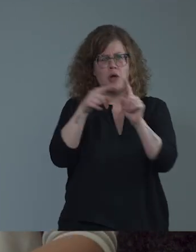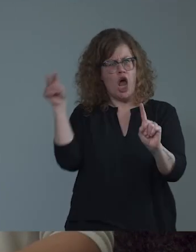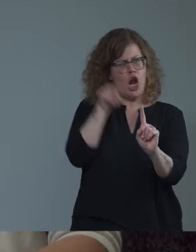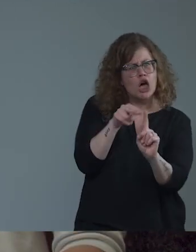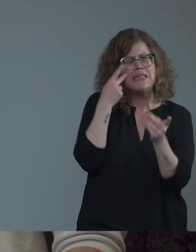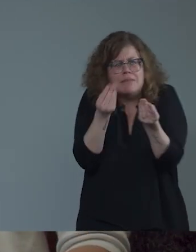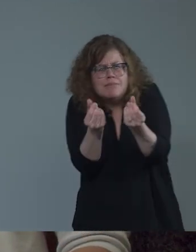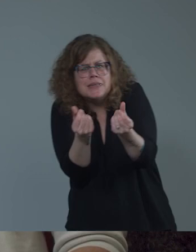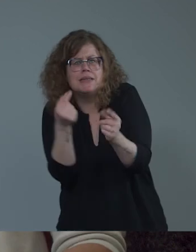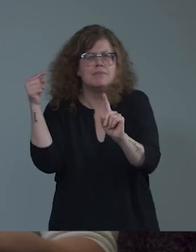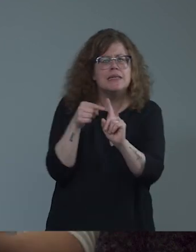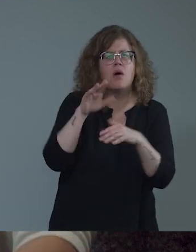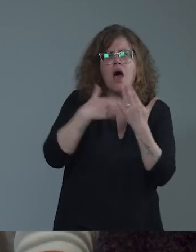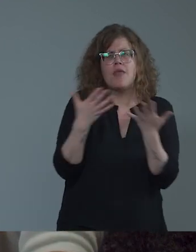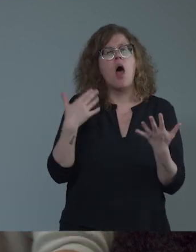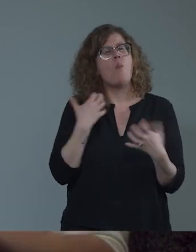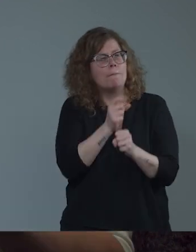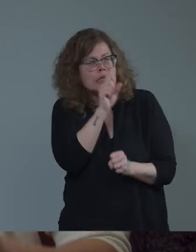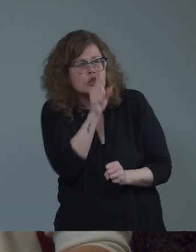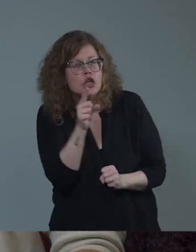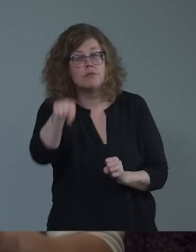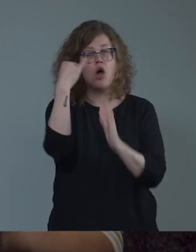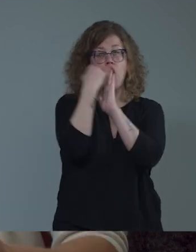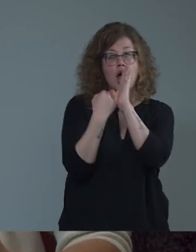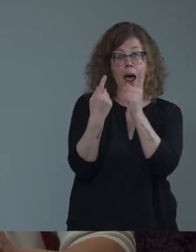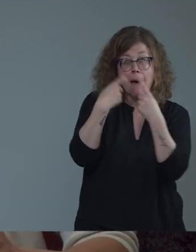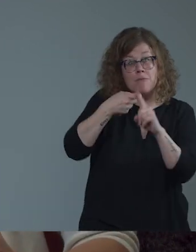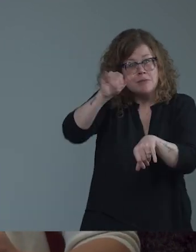figure it out and then work with CADA. Hey, I try my best. This is my first attempt.